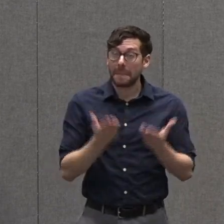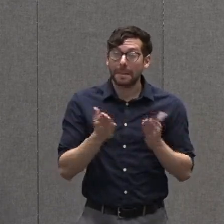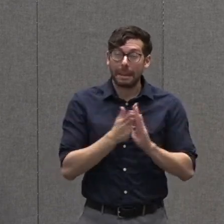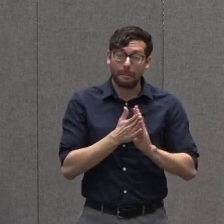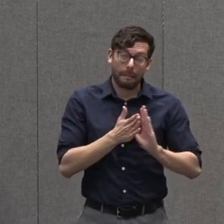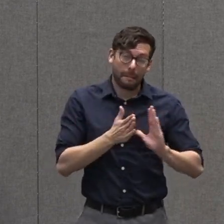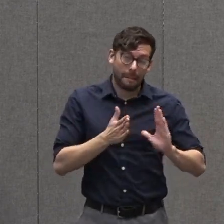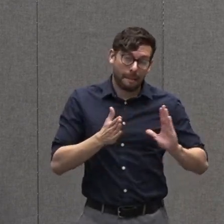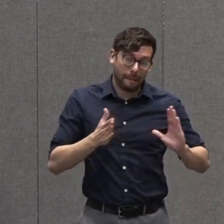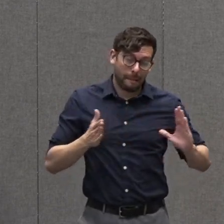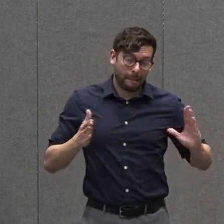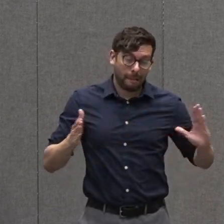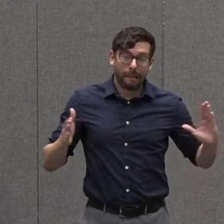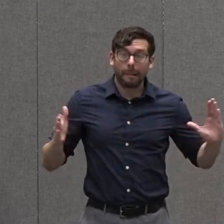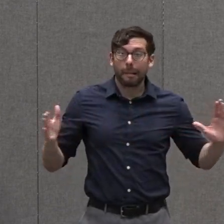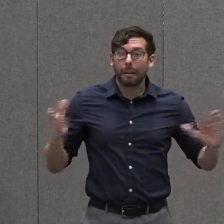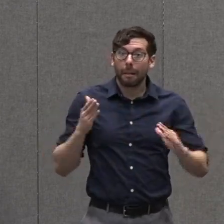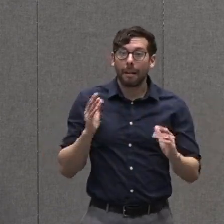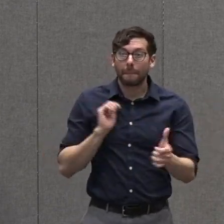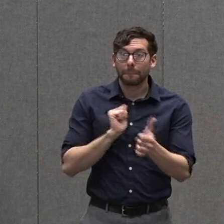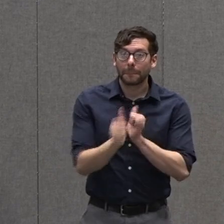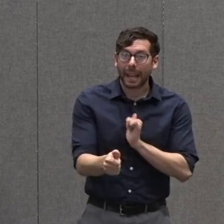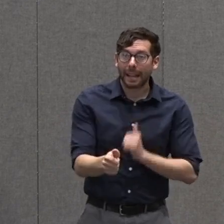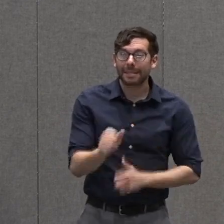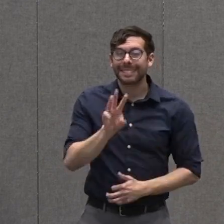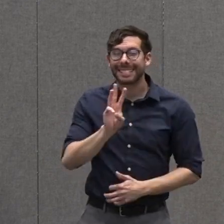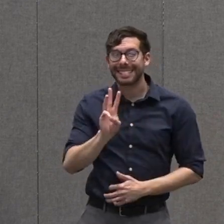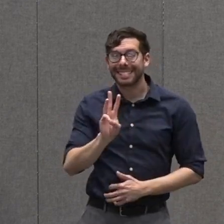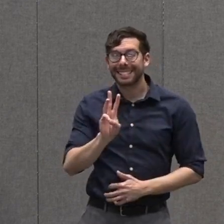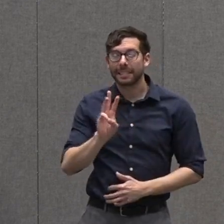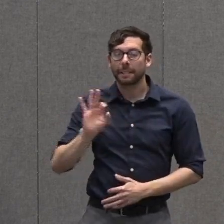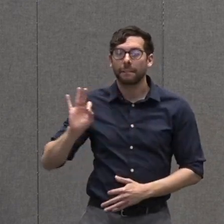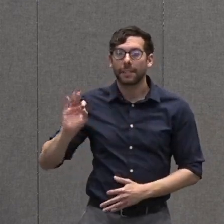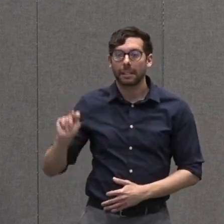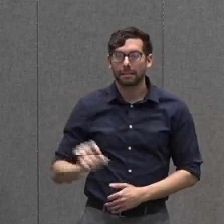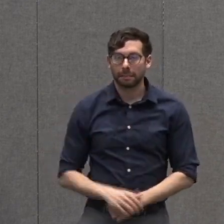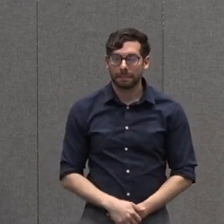She could, wow, well she's just beautiful.